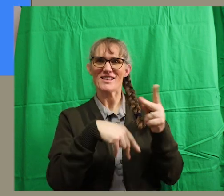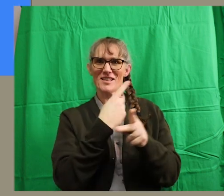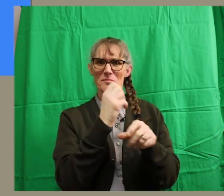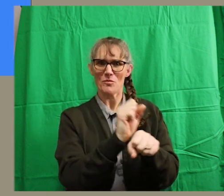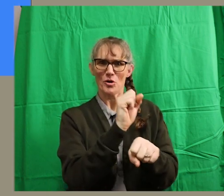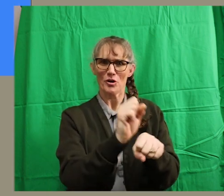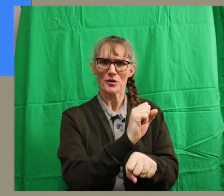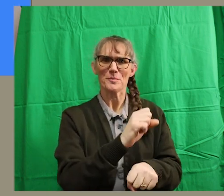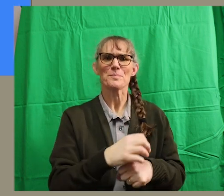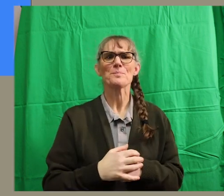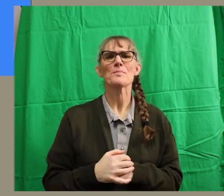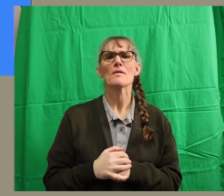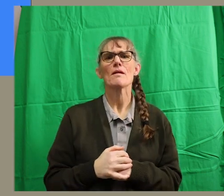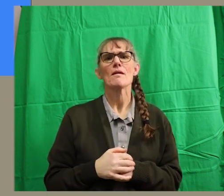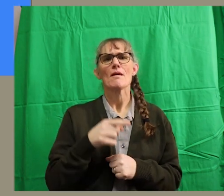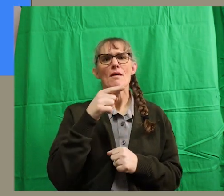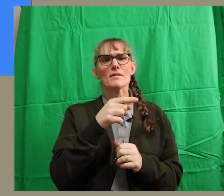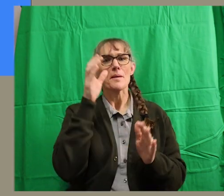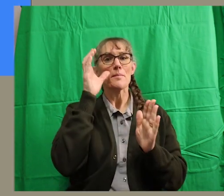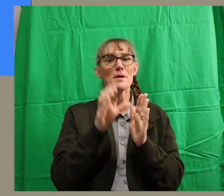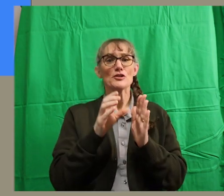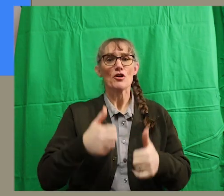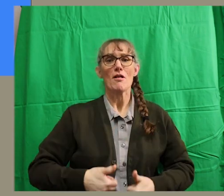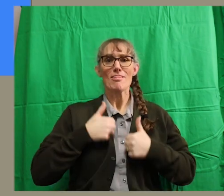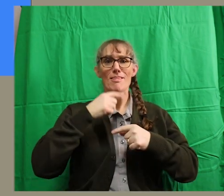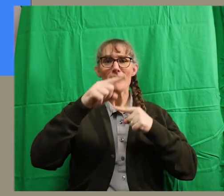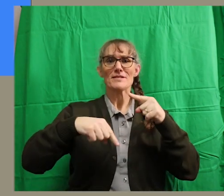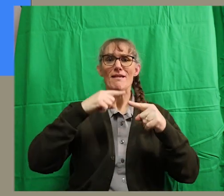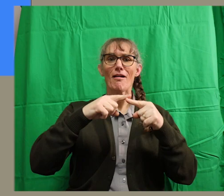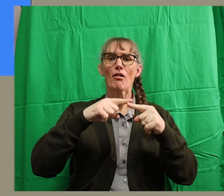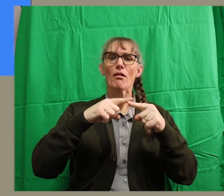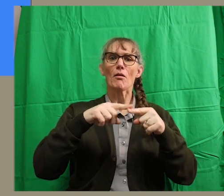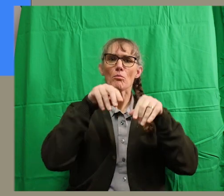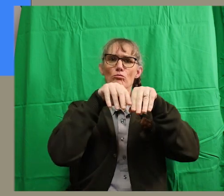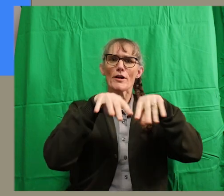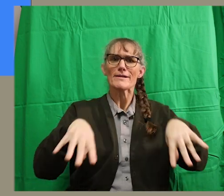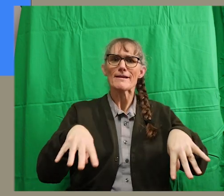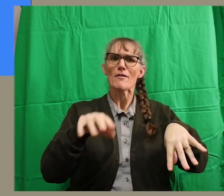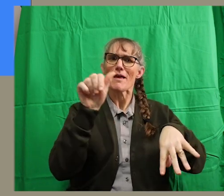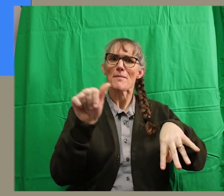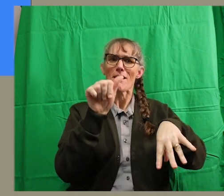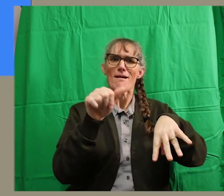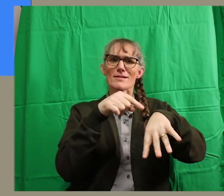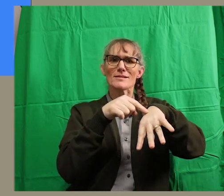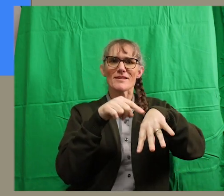uh This is just an image of the life cycle of Didymoceras nebrascense